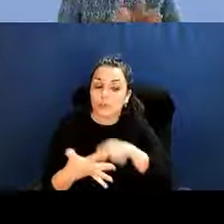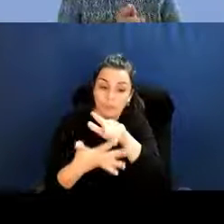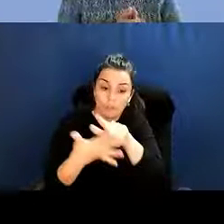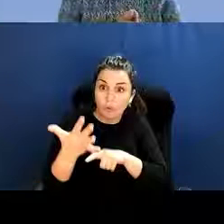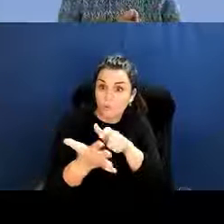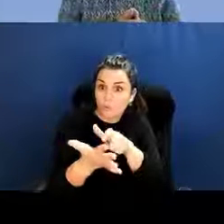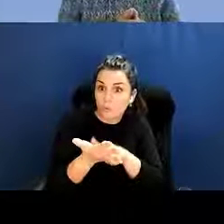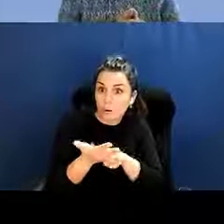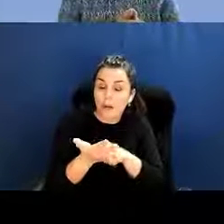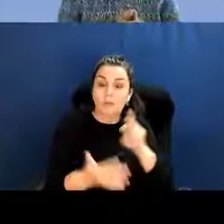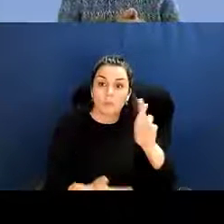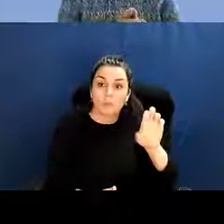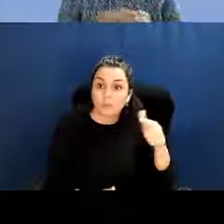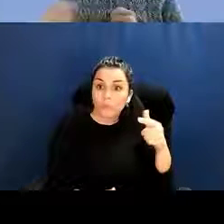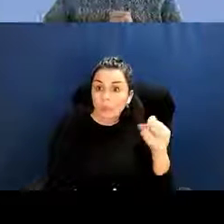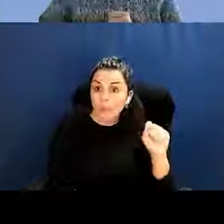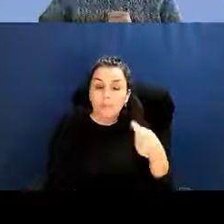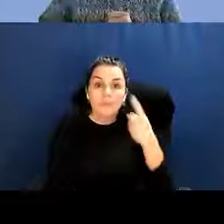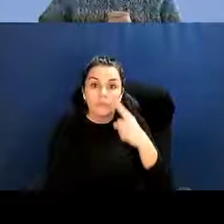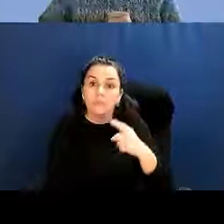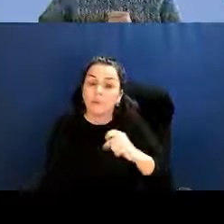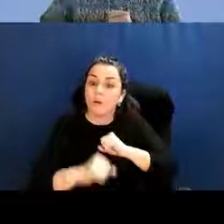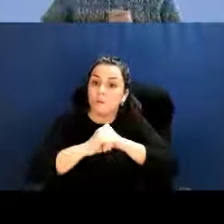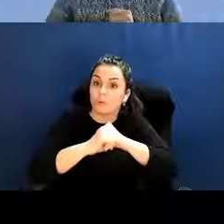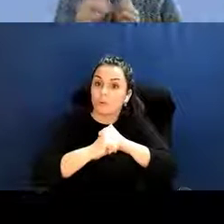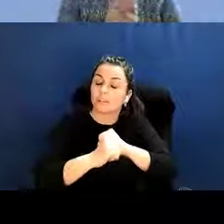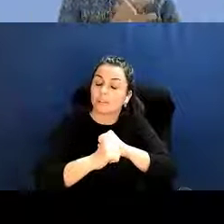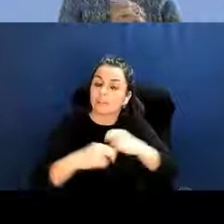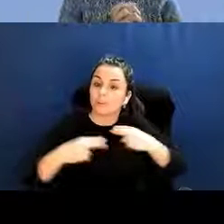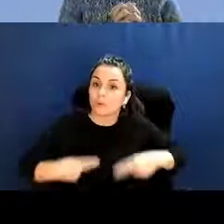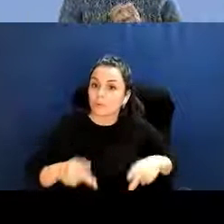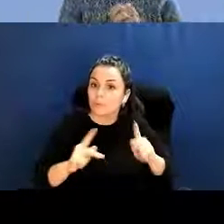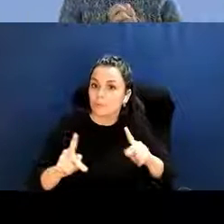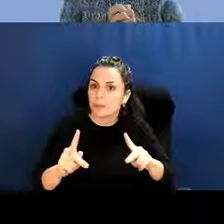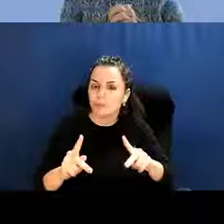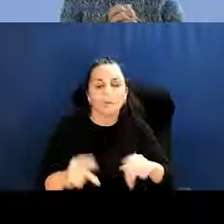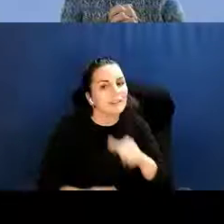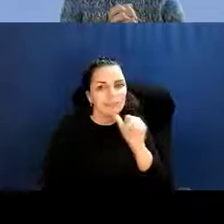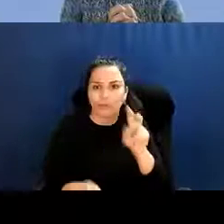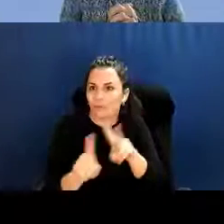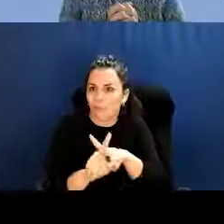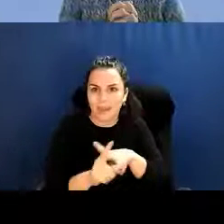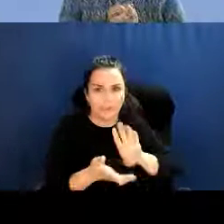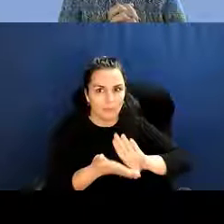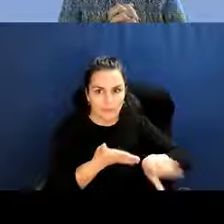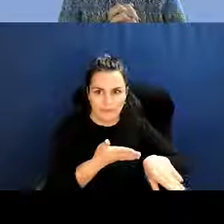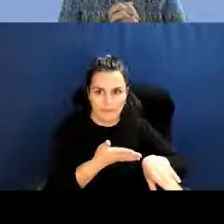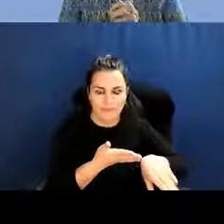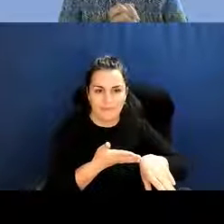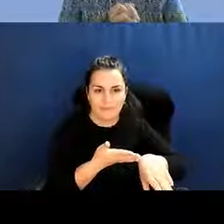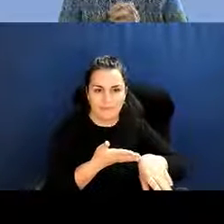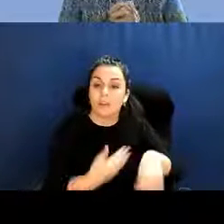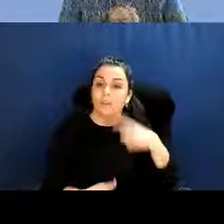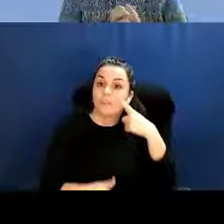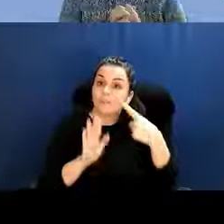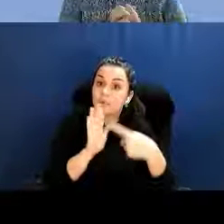to protect the human subjects do not apply. What are those situations? When a project is not research,